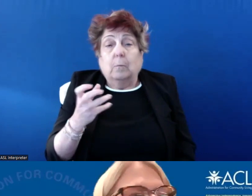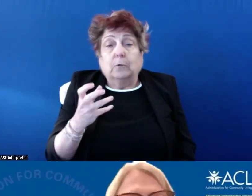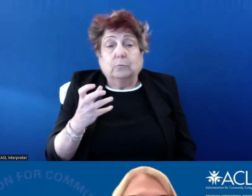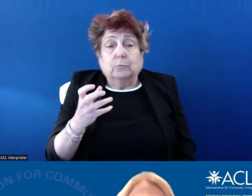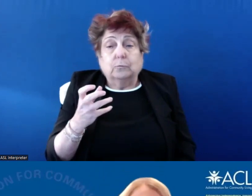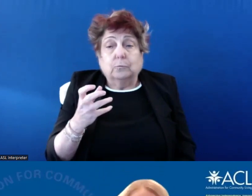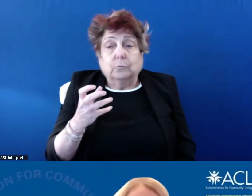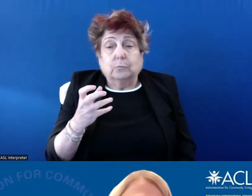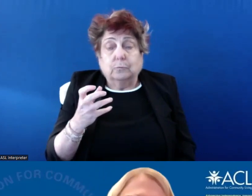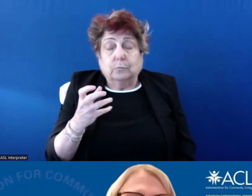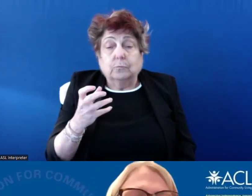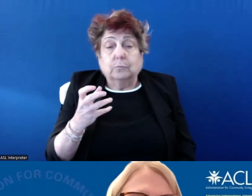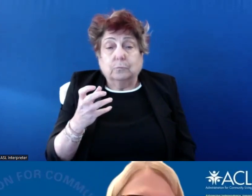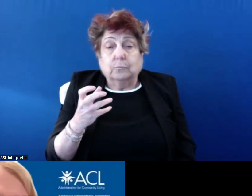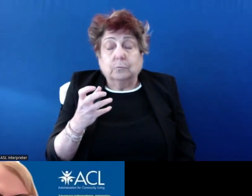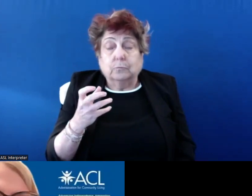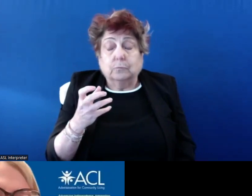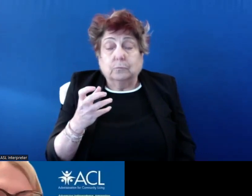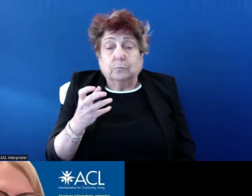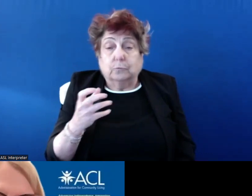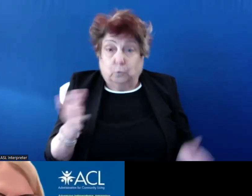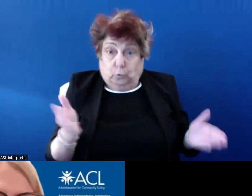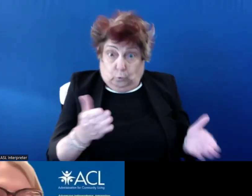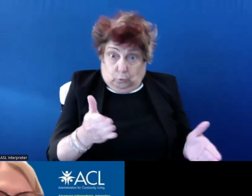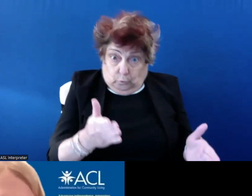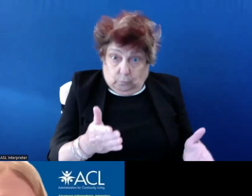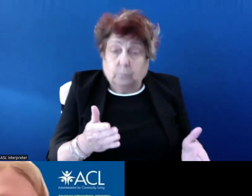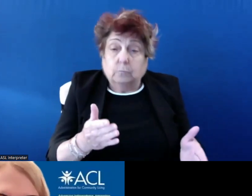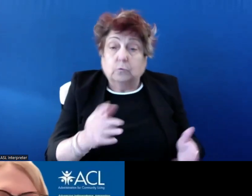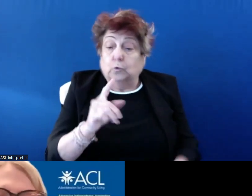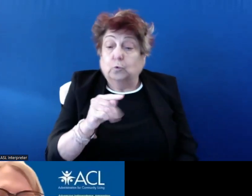encourage the tribes to work with the states